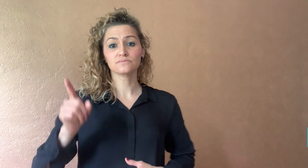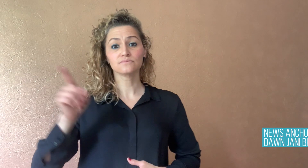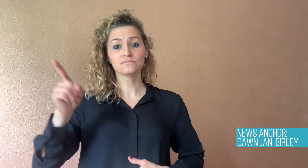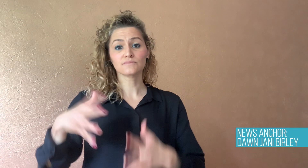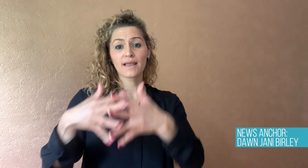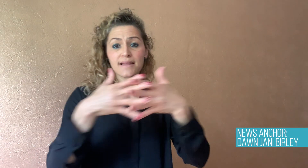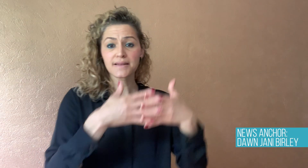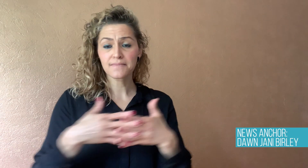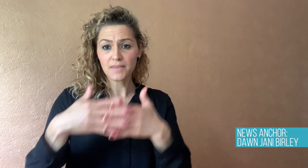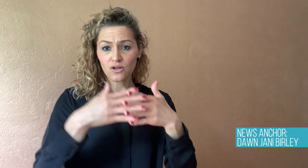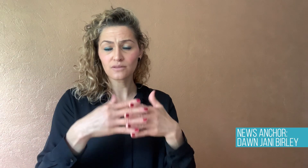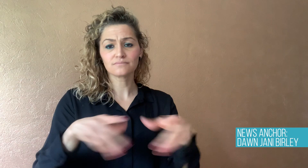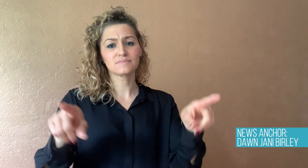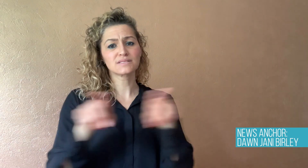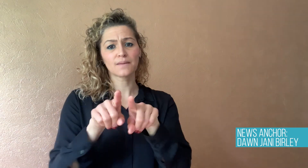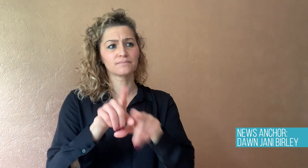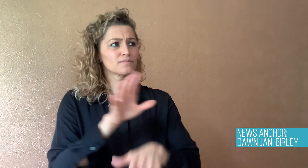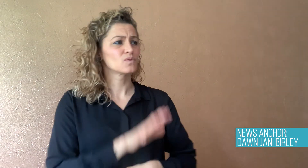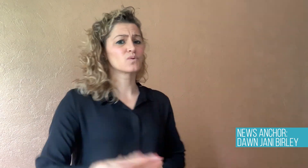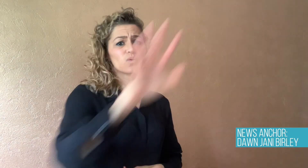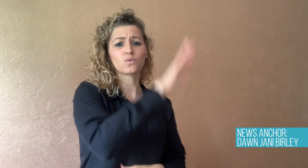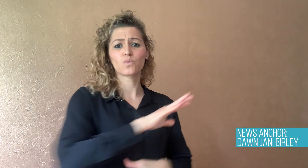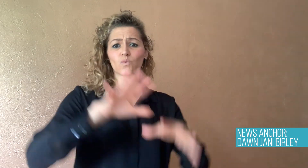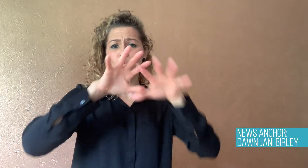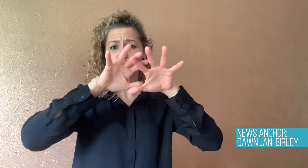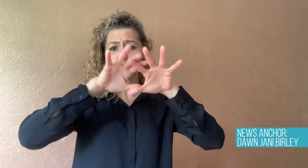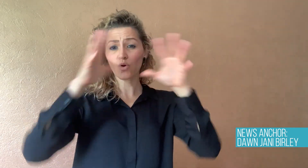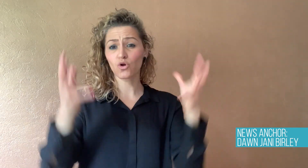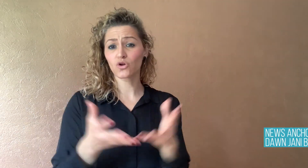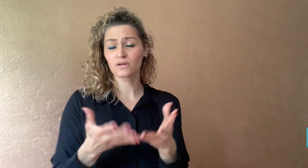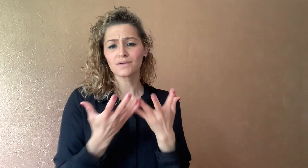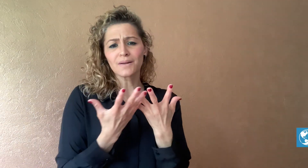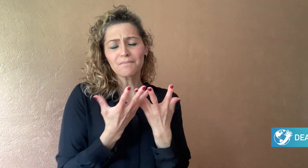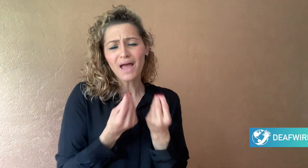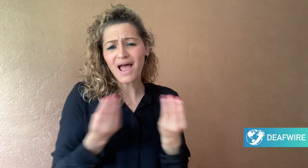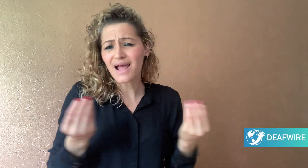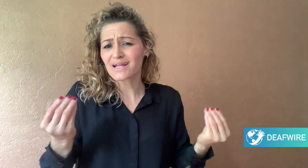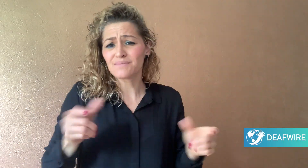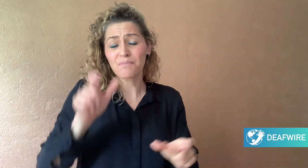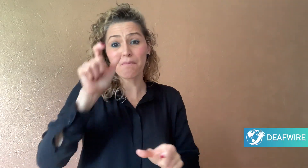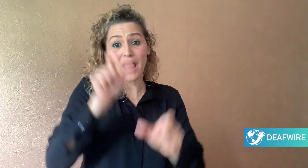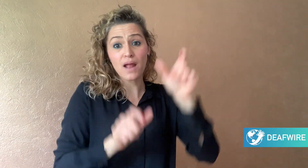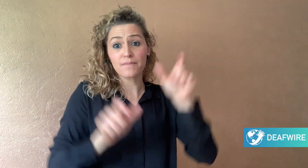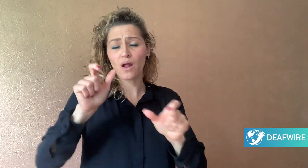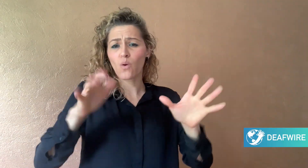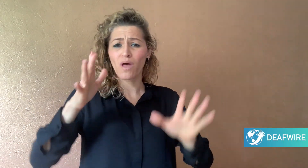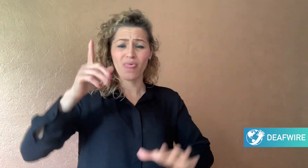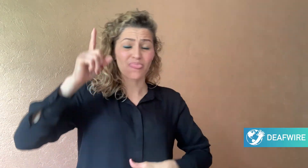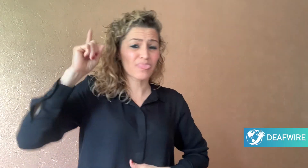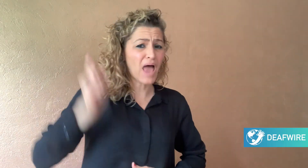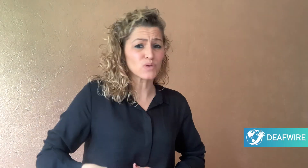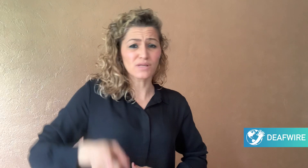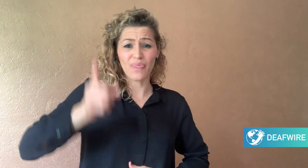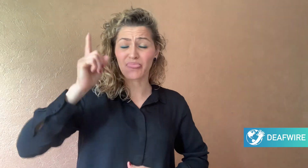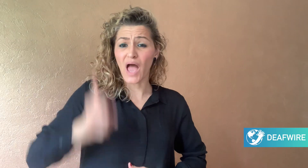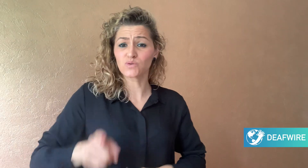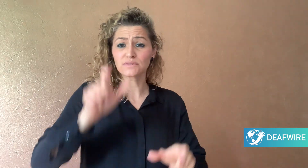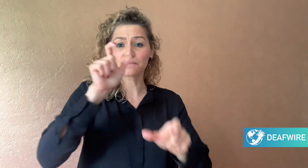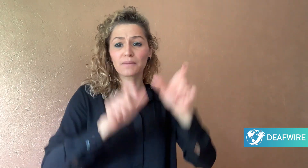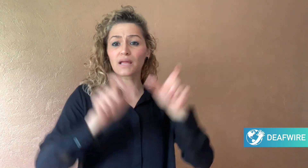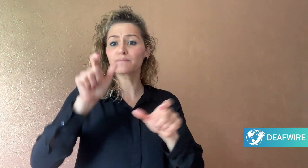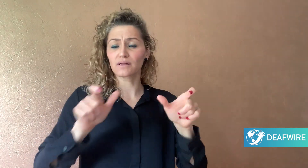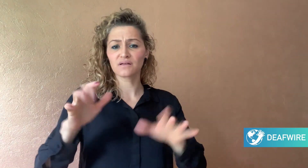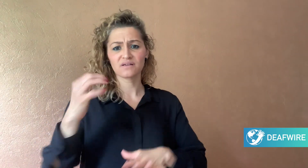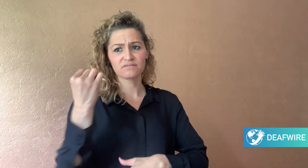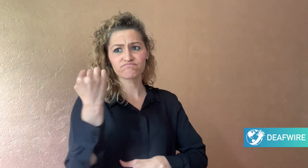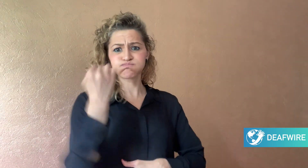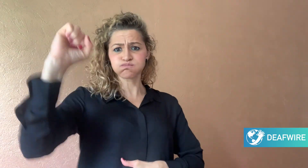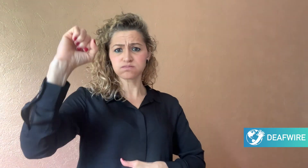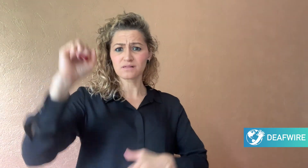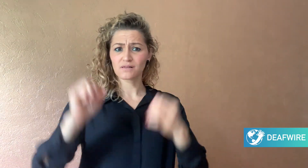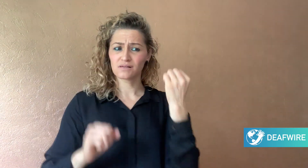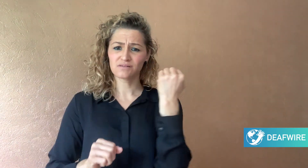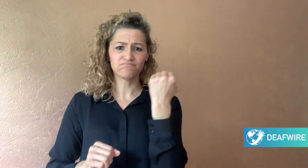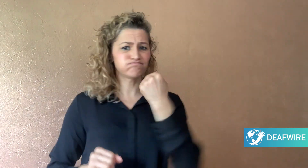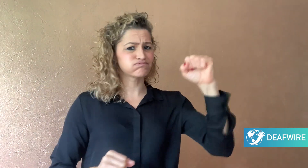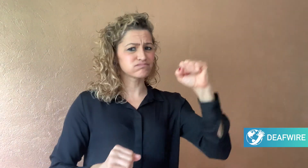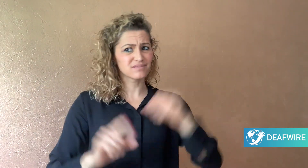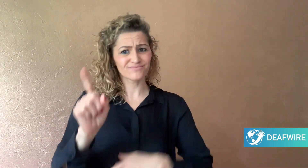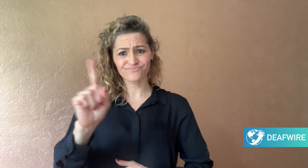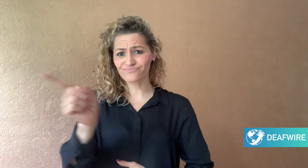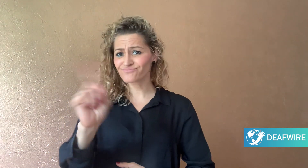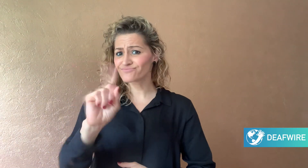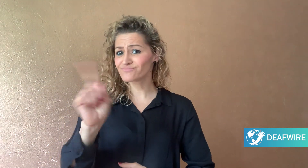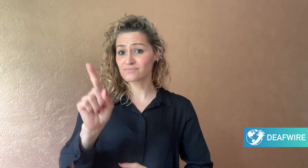In the U.S. and around the world, thousands of people protested